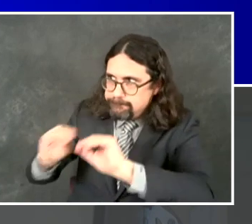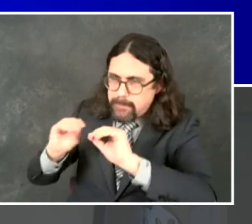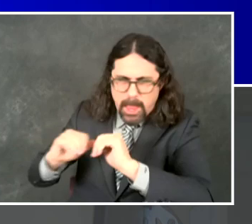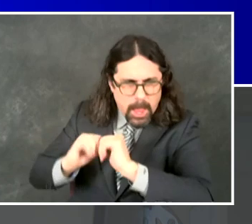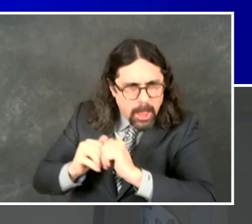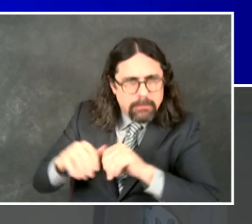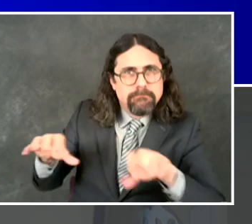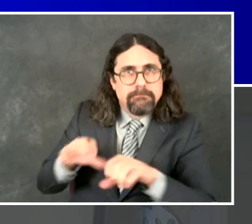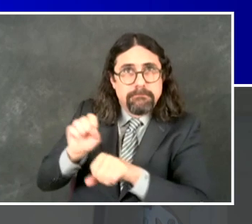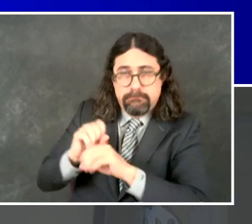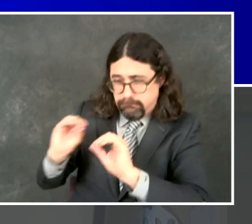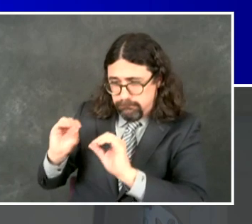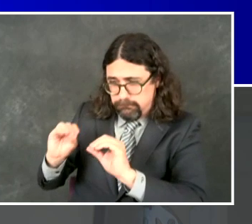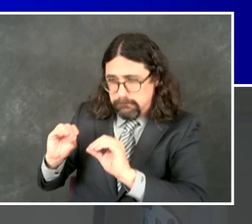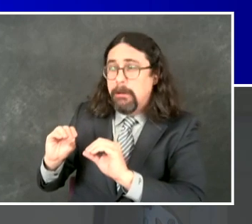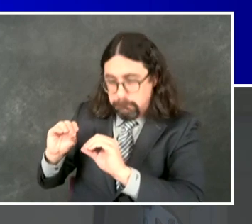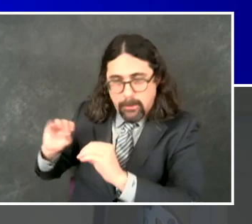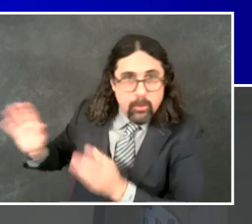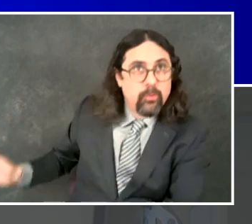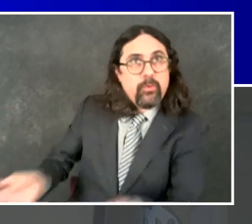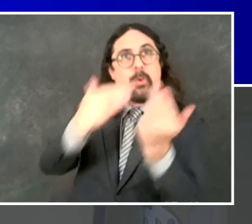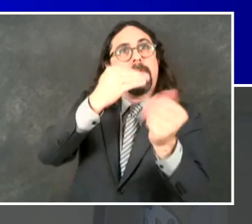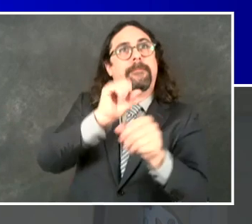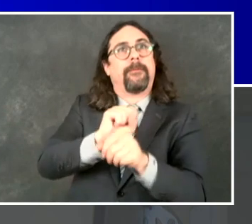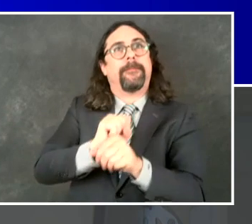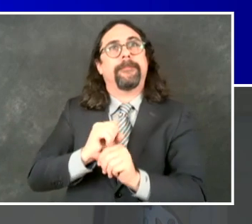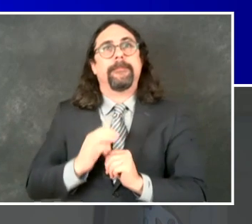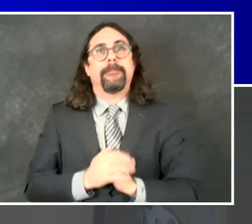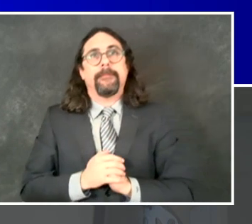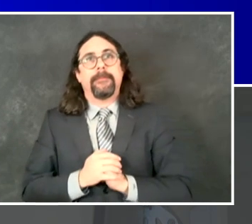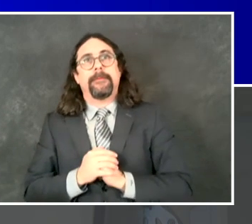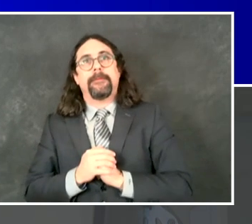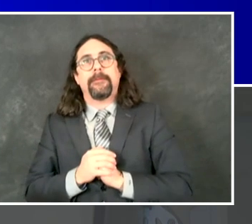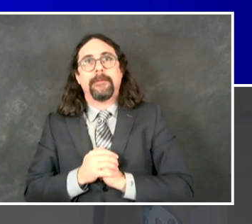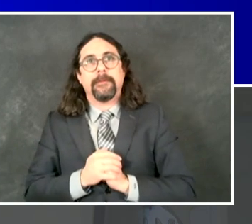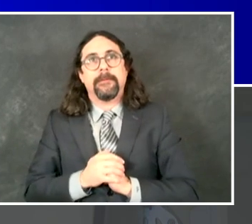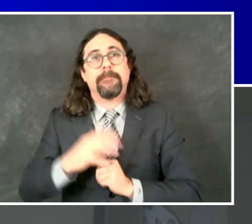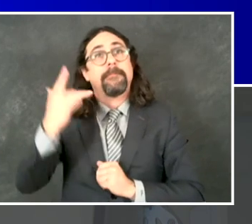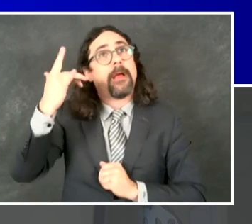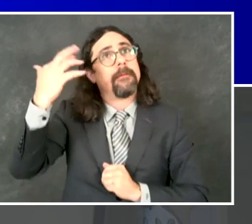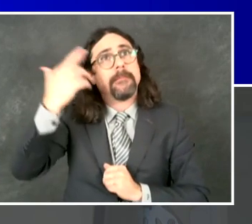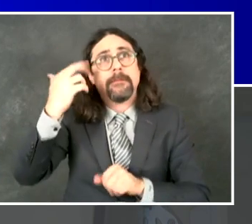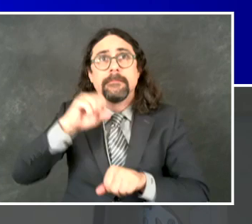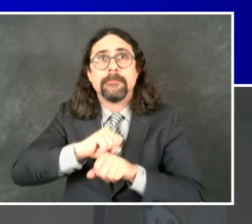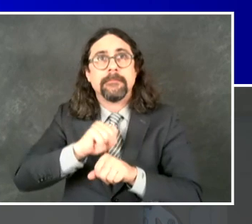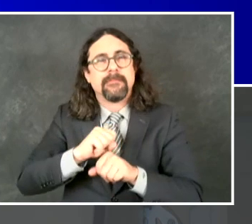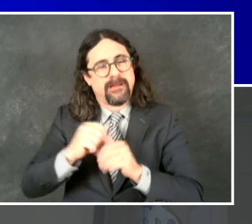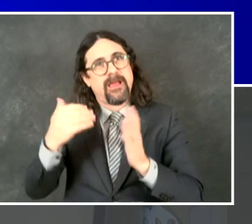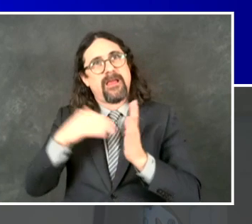SEARCH FOR TH E CLUES OF PEOPLE INSOEMON'SE LIVE WHO TEST POSITIVE THAT NEED TO BE CONTACTED OR LLFOOW EDUPN O OR NEED TO BE